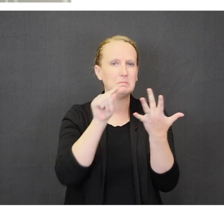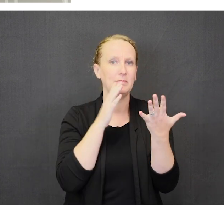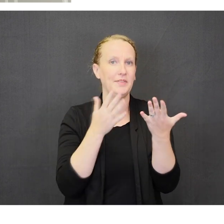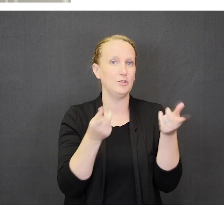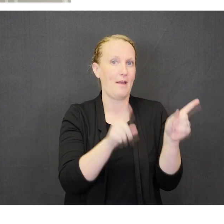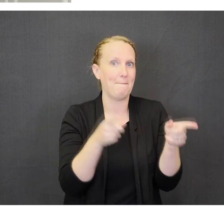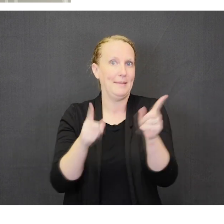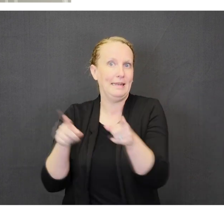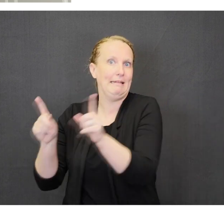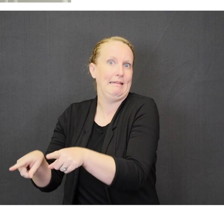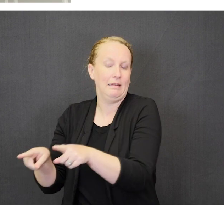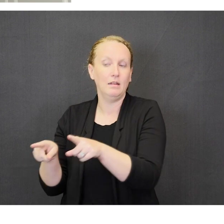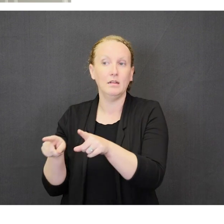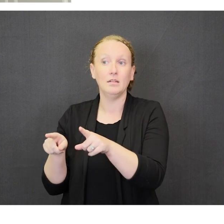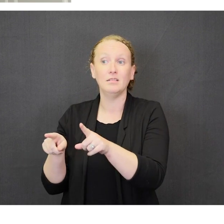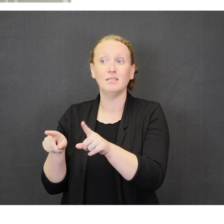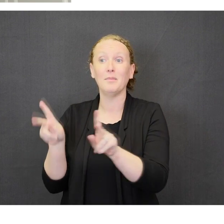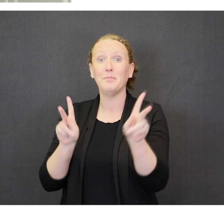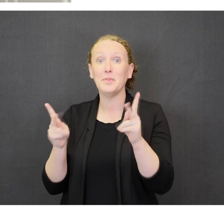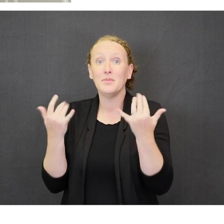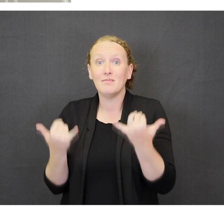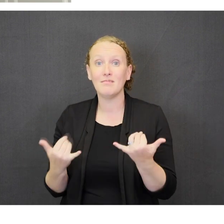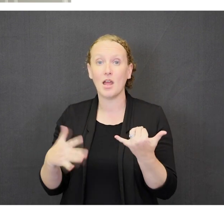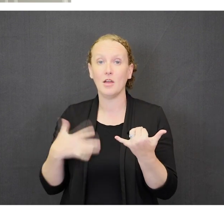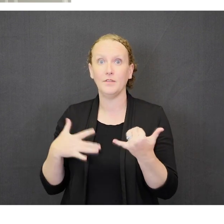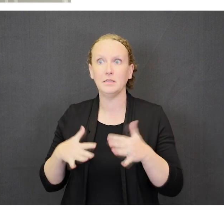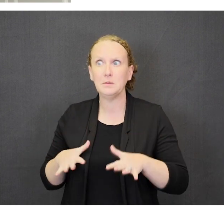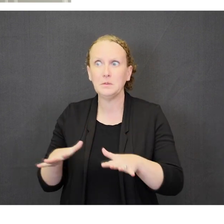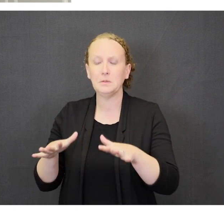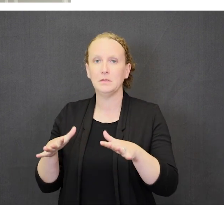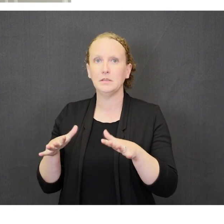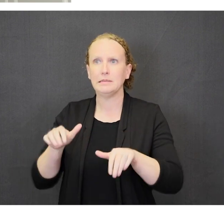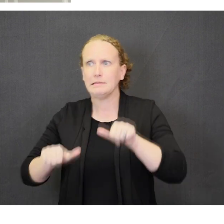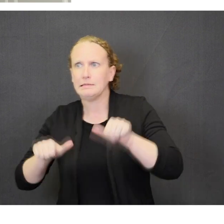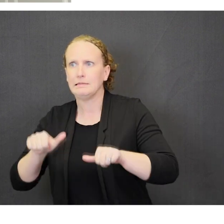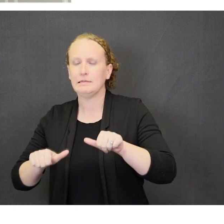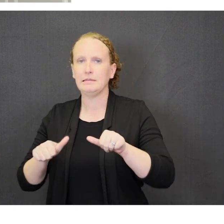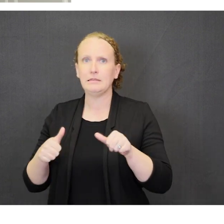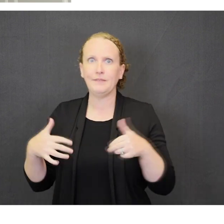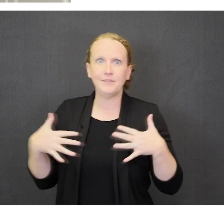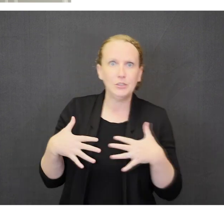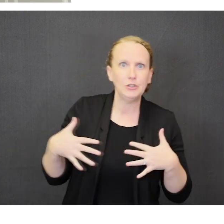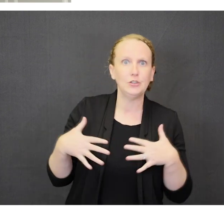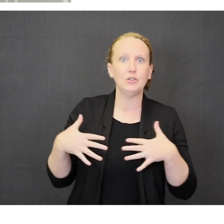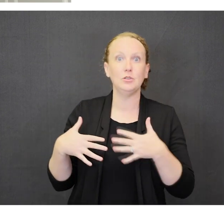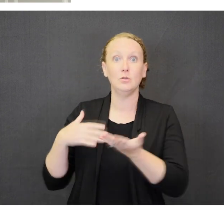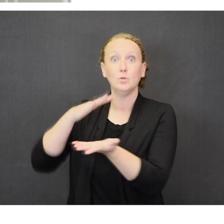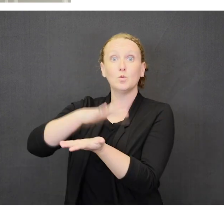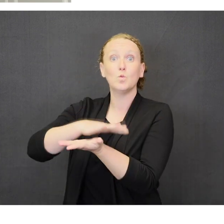we know is producing a lot of fears and anxieties and as schools are closing